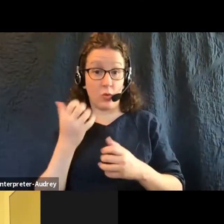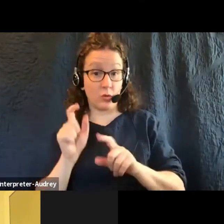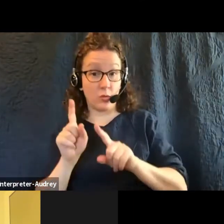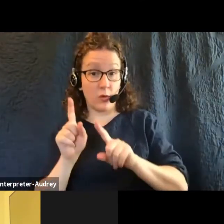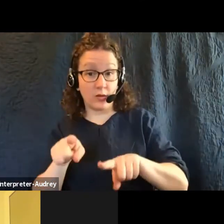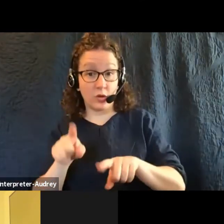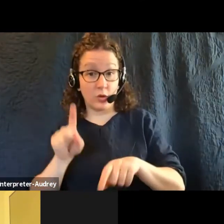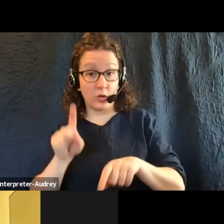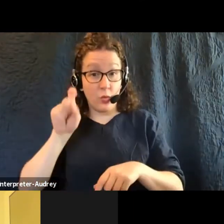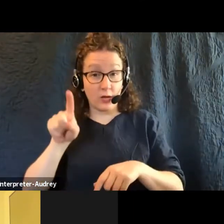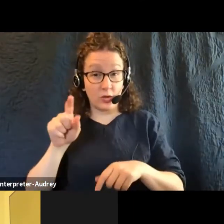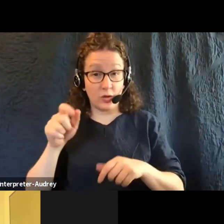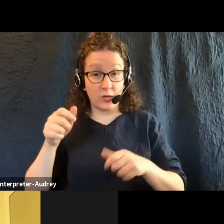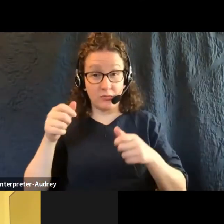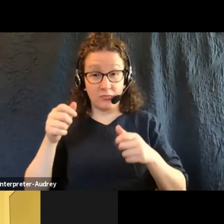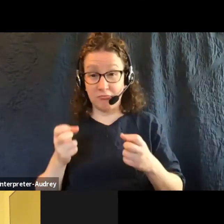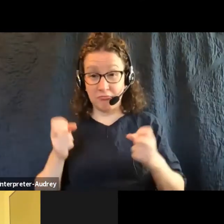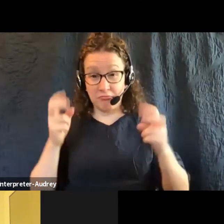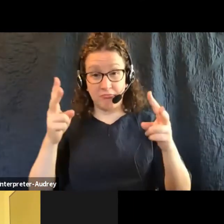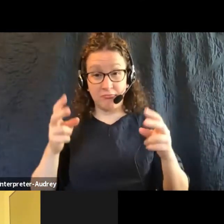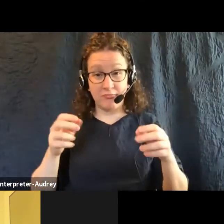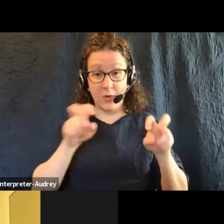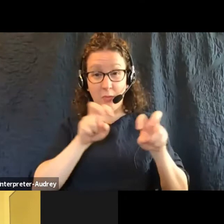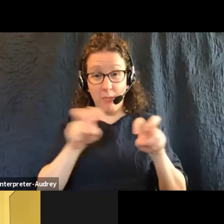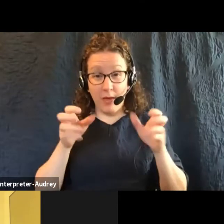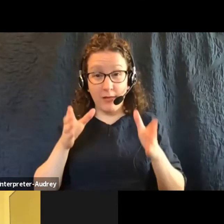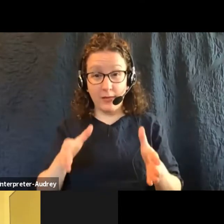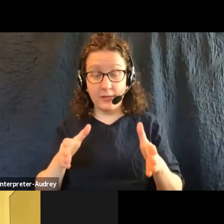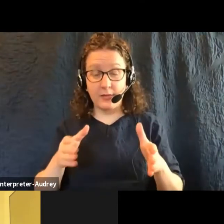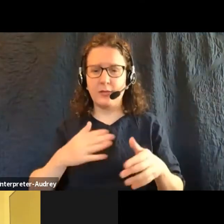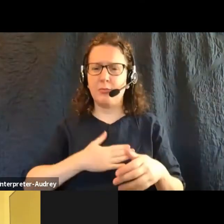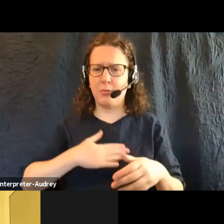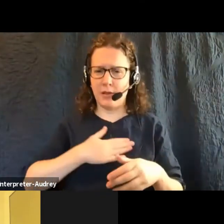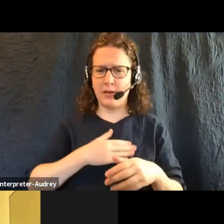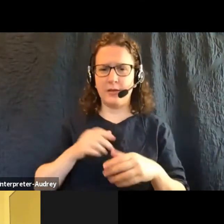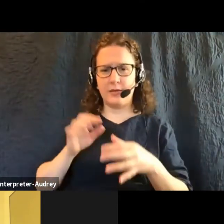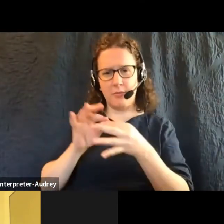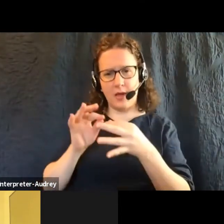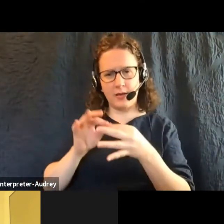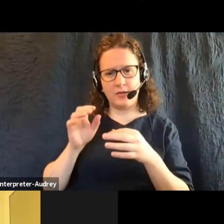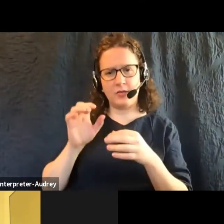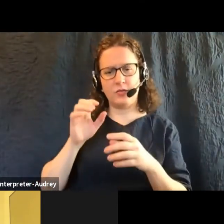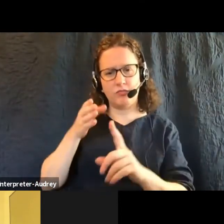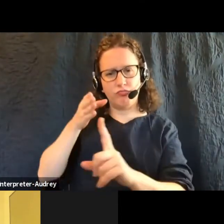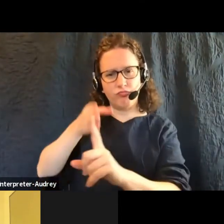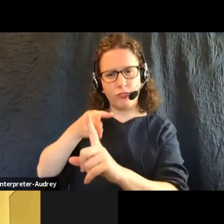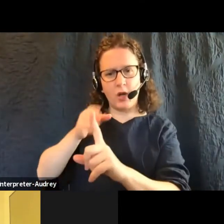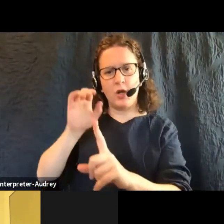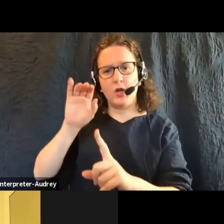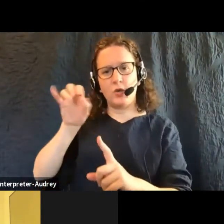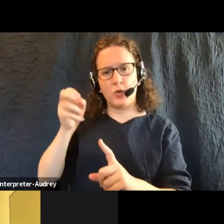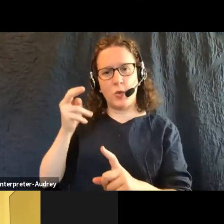I pose to the panelists, please message Johileny using the chat feature and she can convey